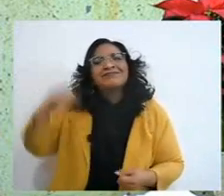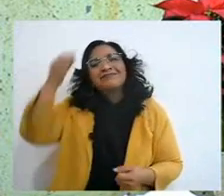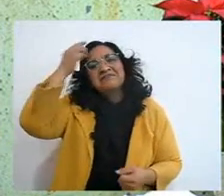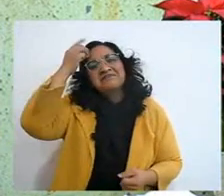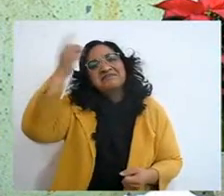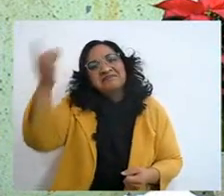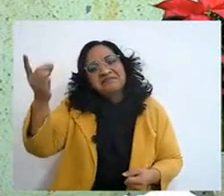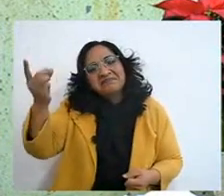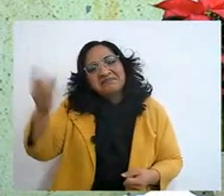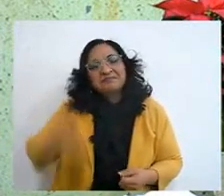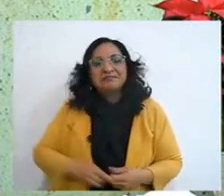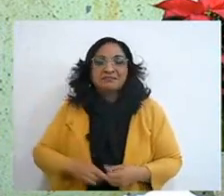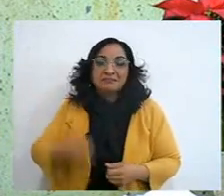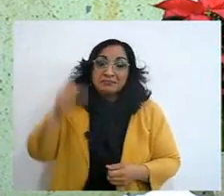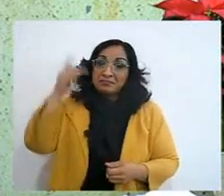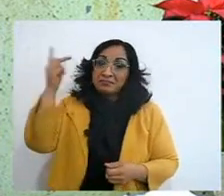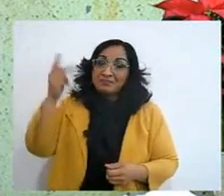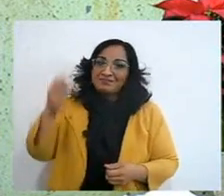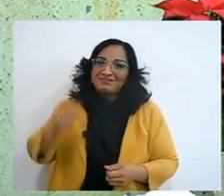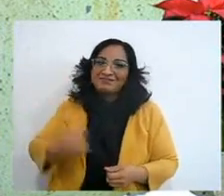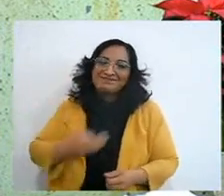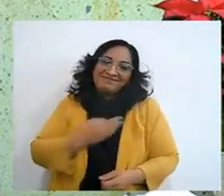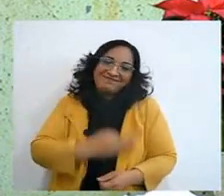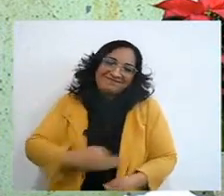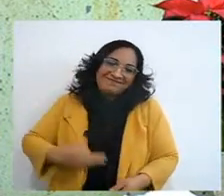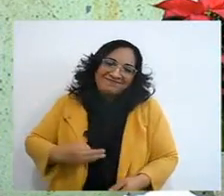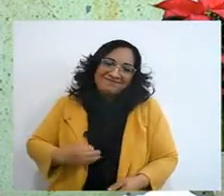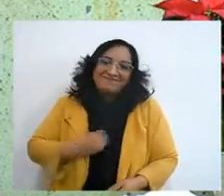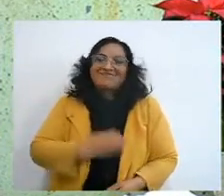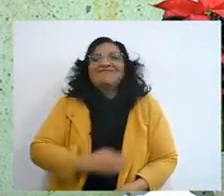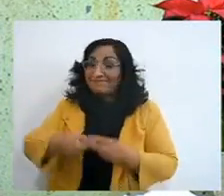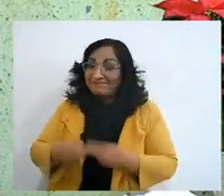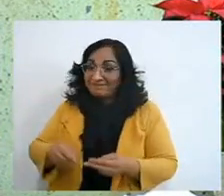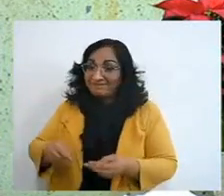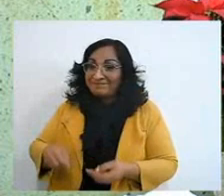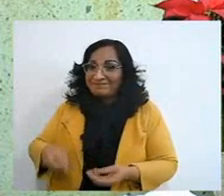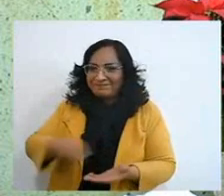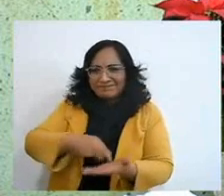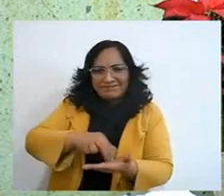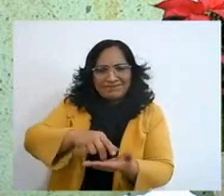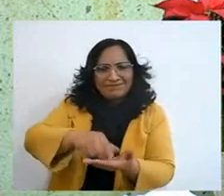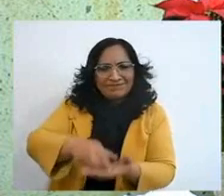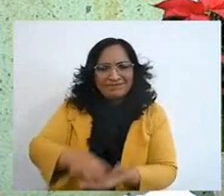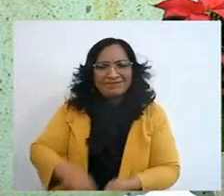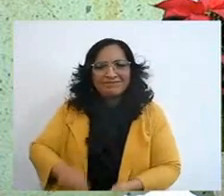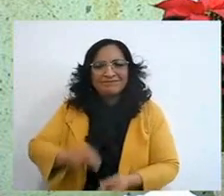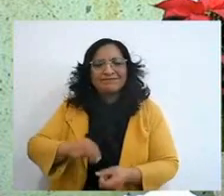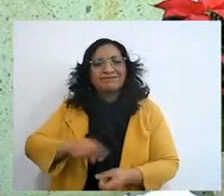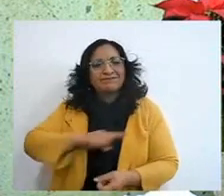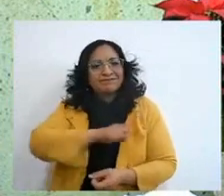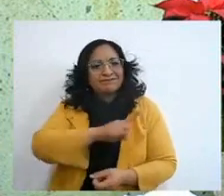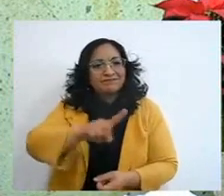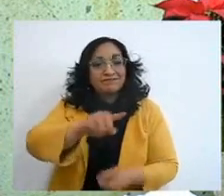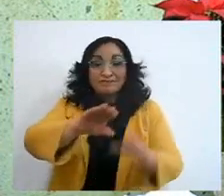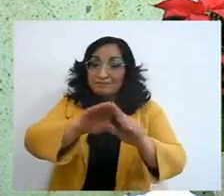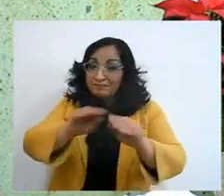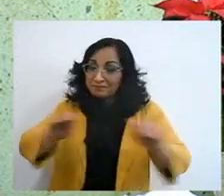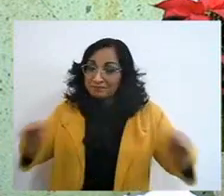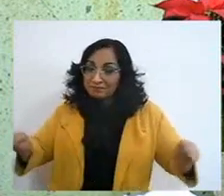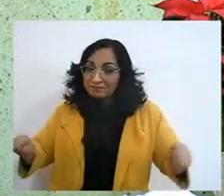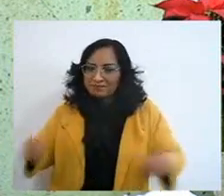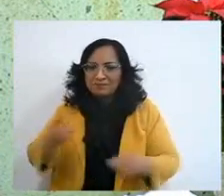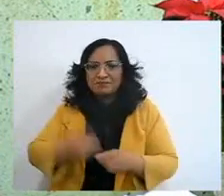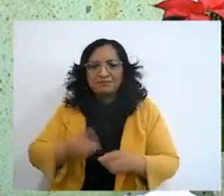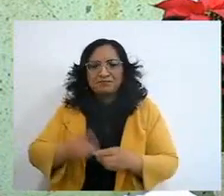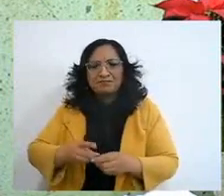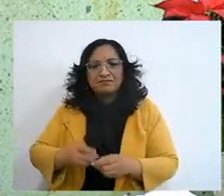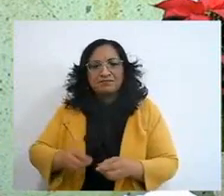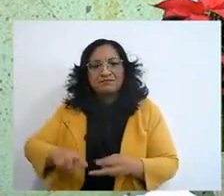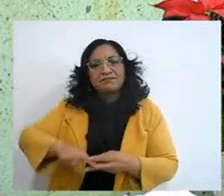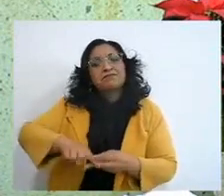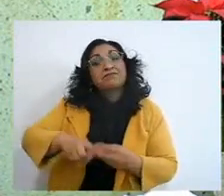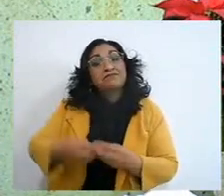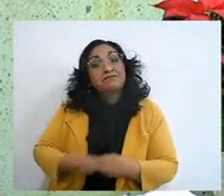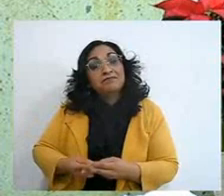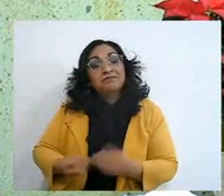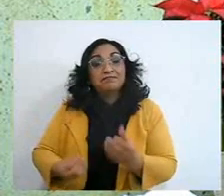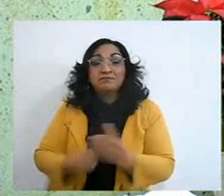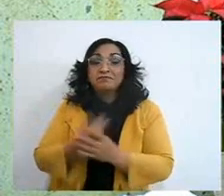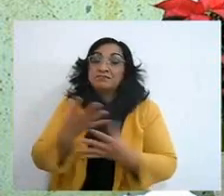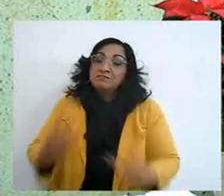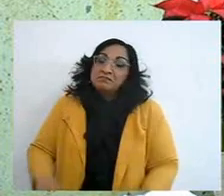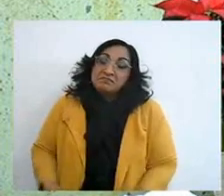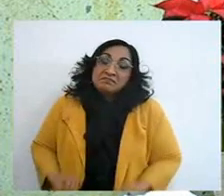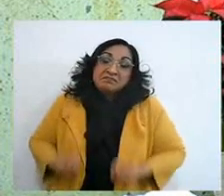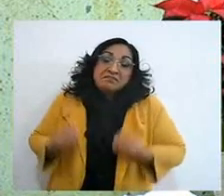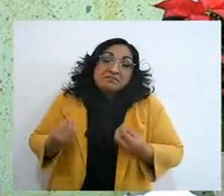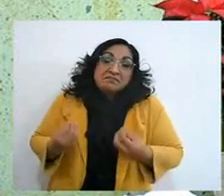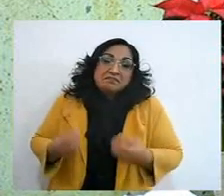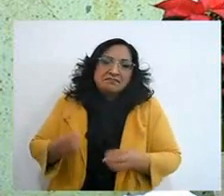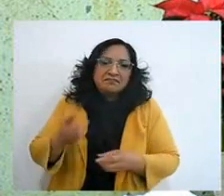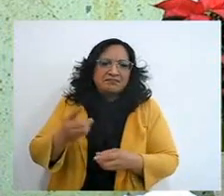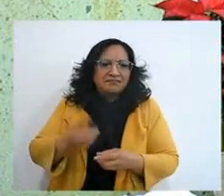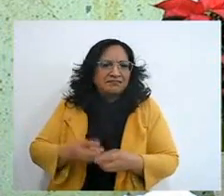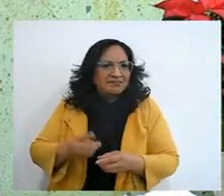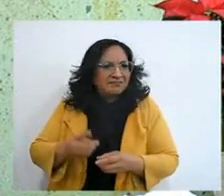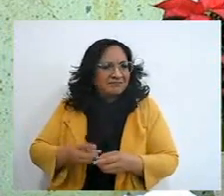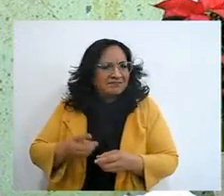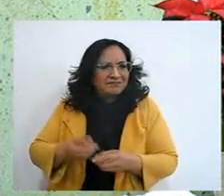And the people are happy, happy, where it is the beginning of a new life, where they can leave behind myths and customs,